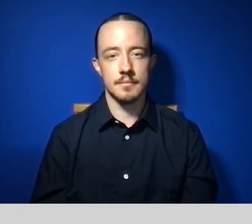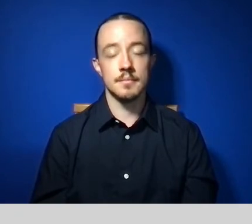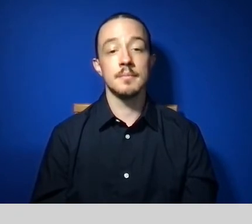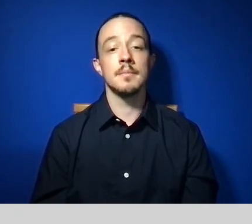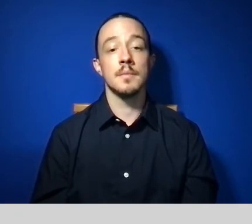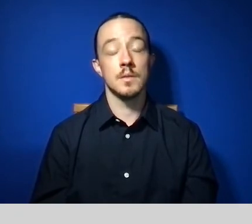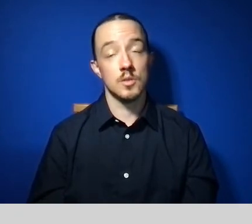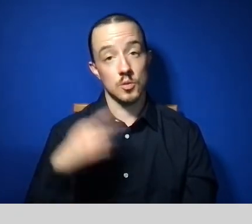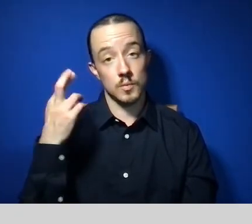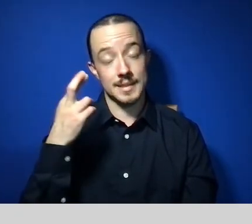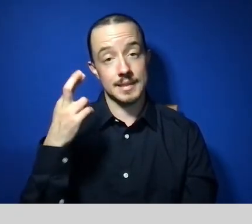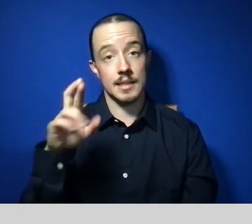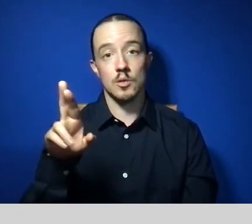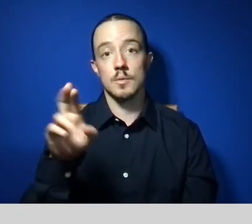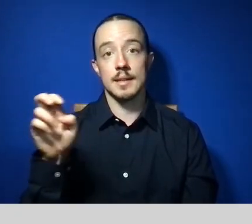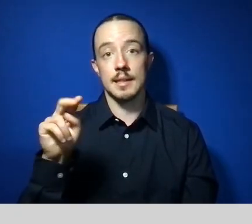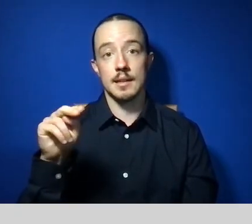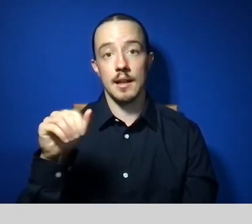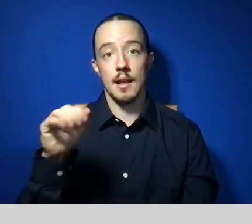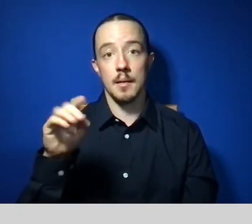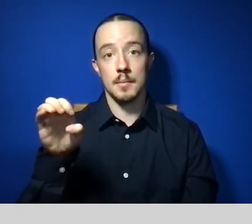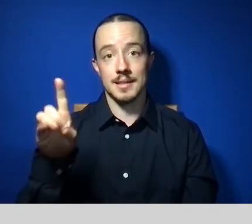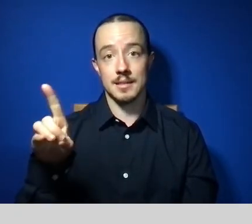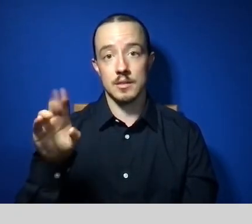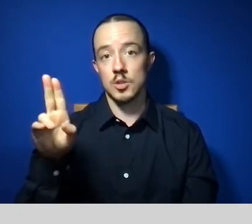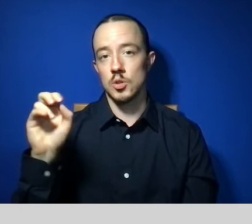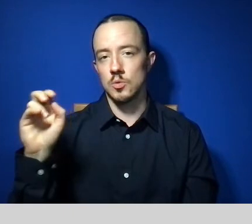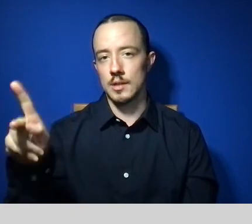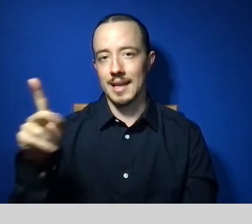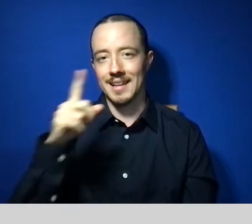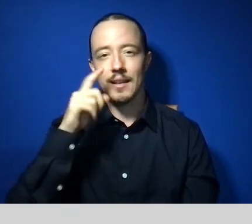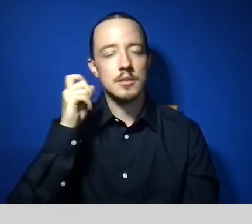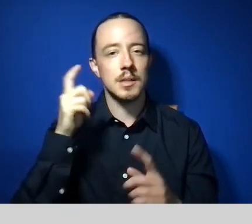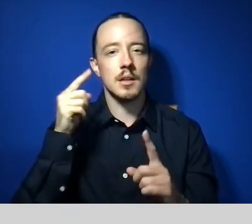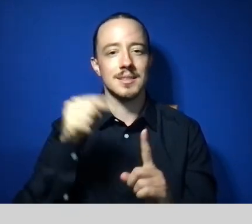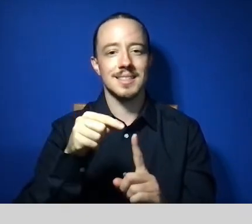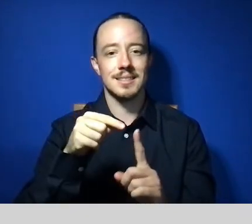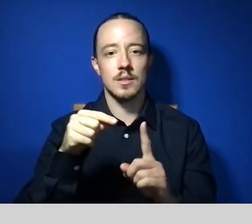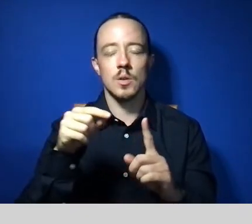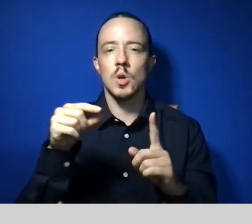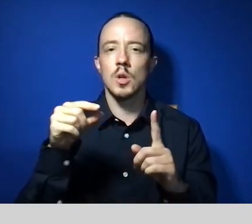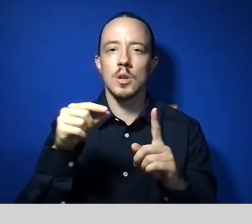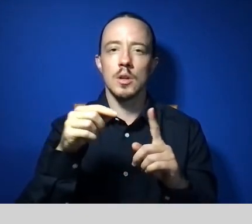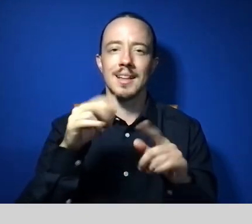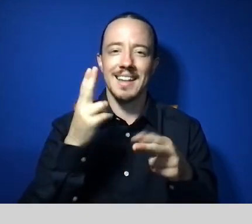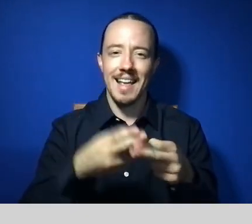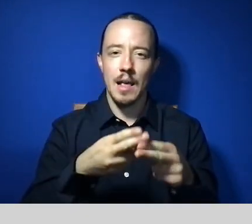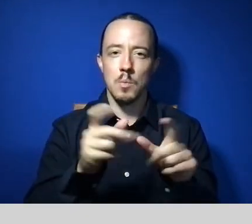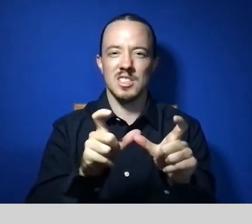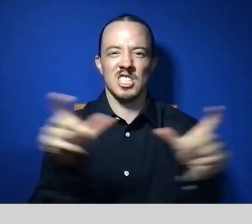Okay. So the reason that I renamed the UK is this, this text was getting very large.